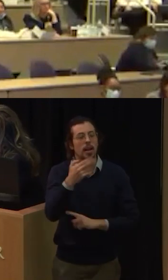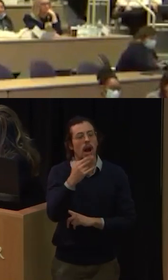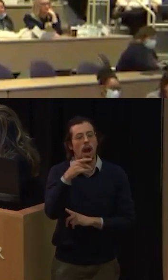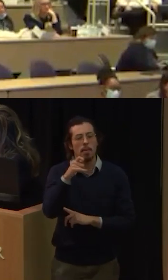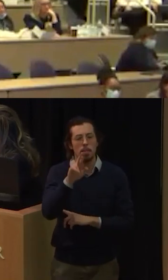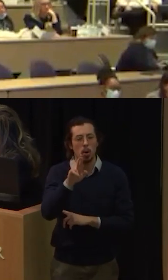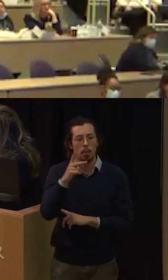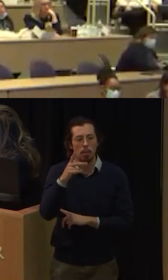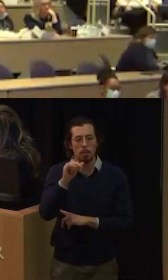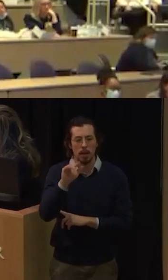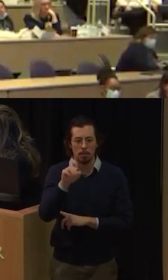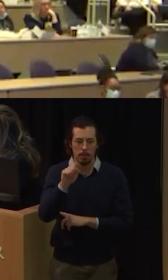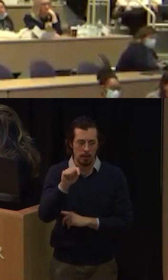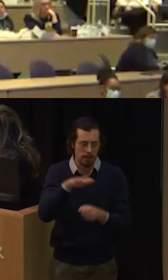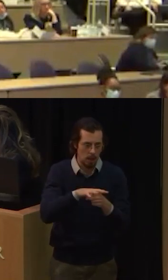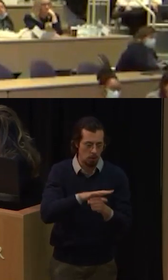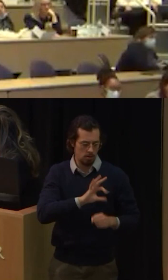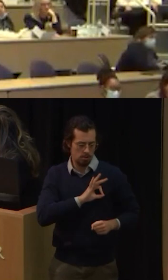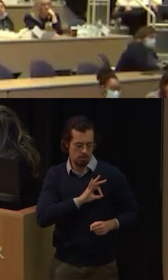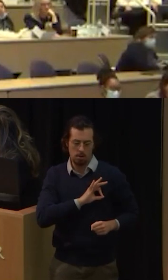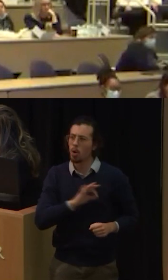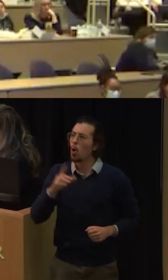I mean, who are they, who do you see them a lot in?